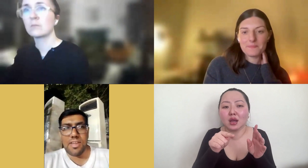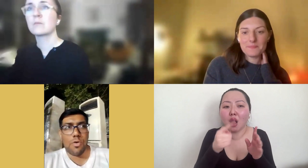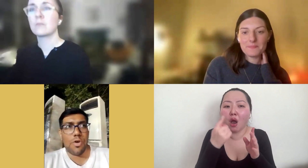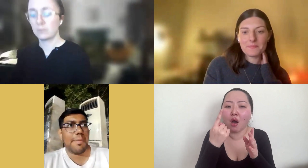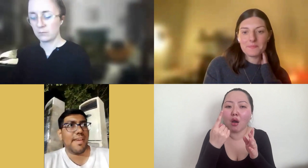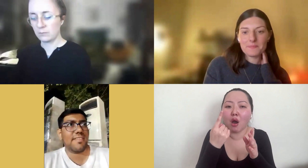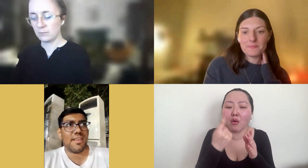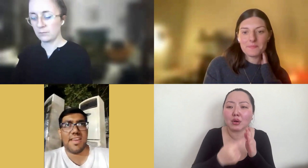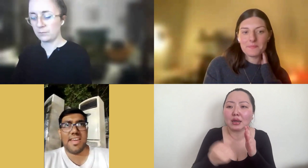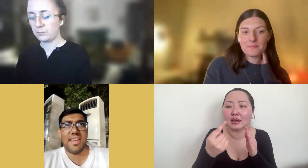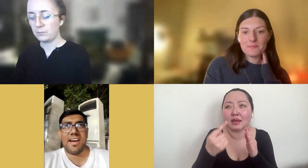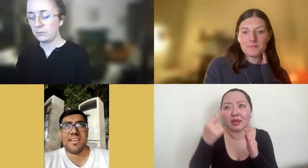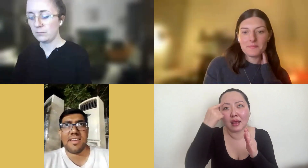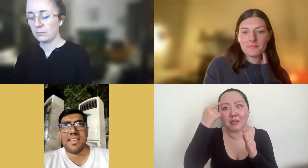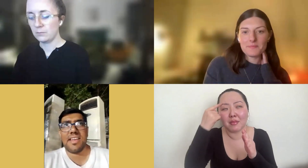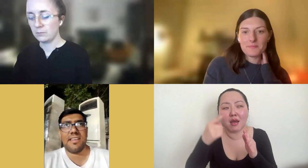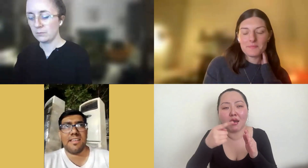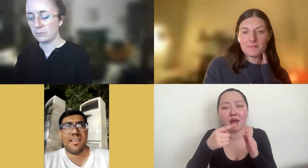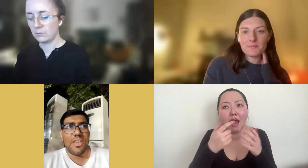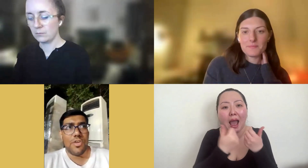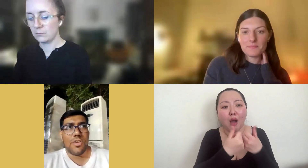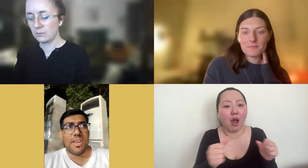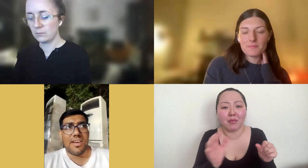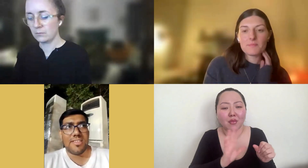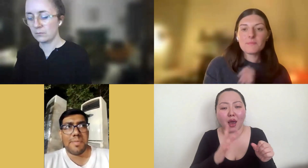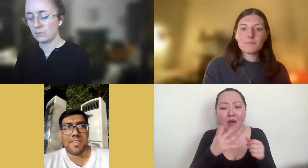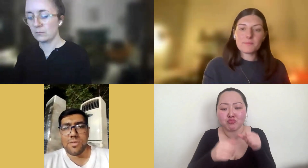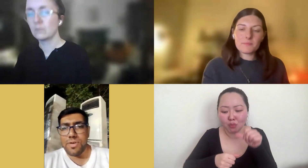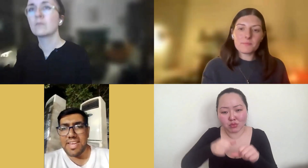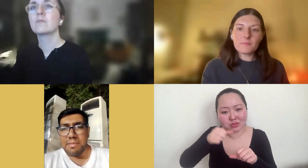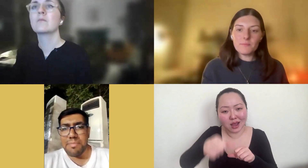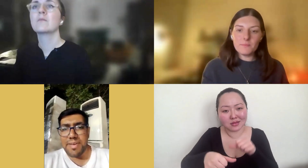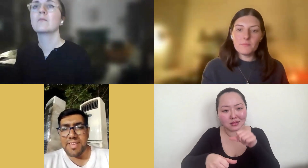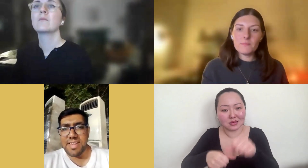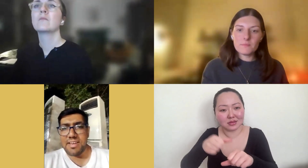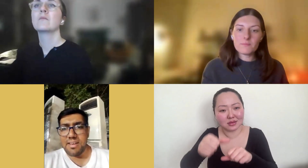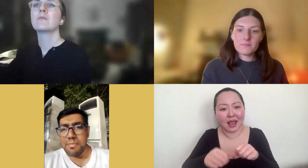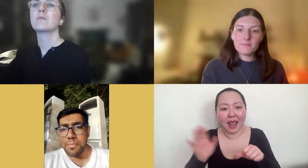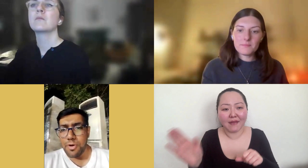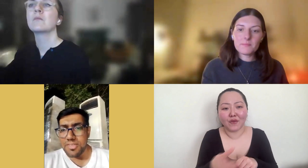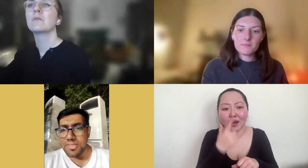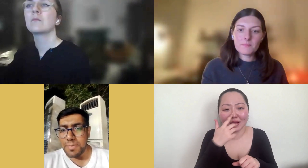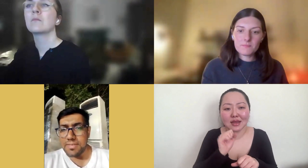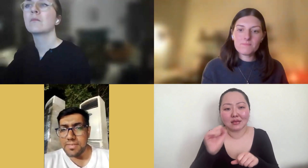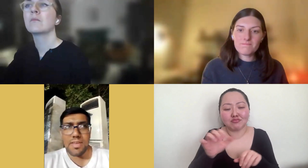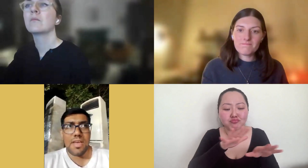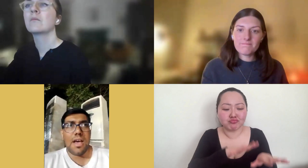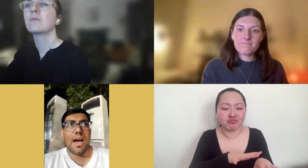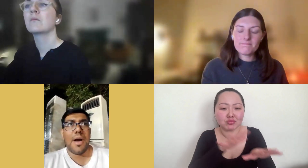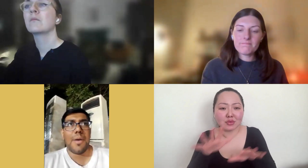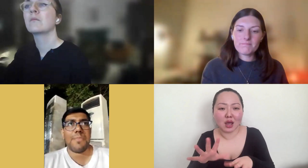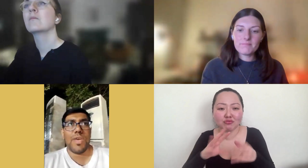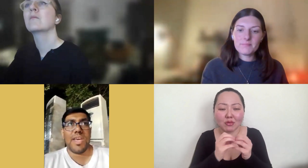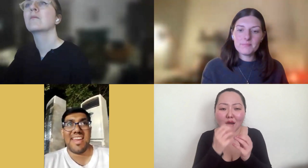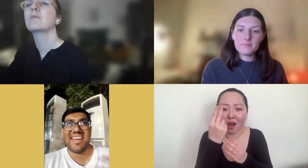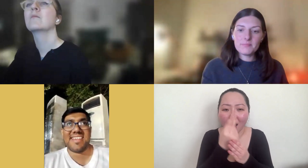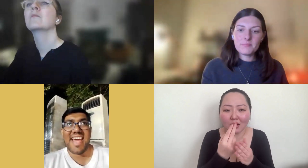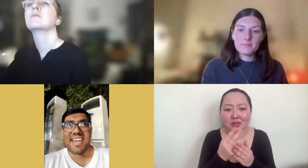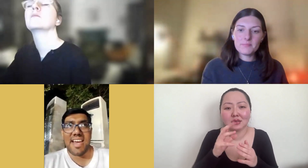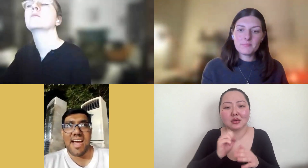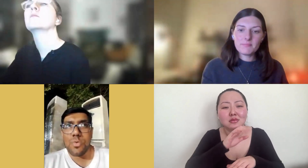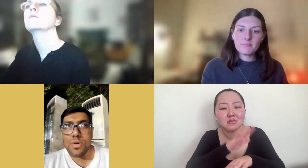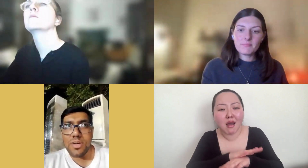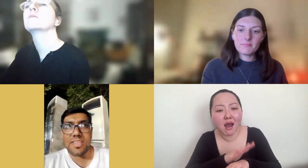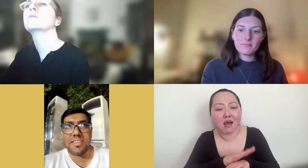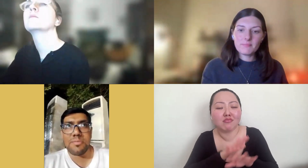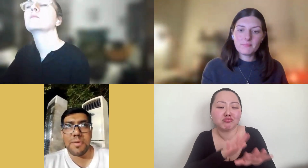take their own pace, create art, and take a pause space to decompress. We create tactile artworks in